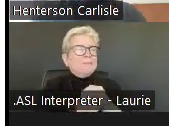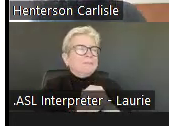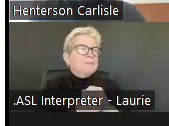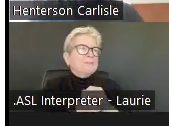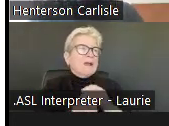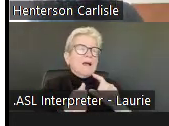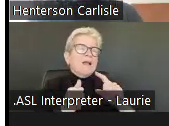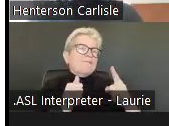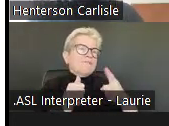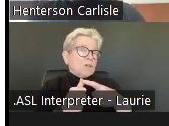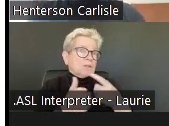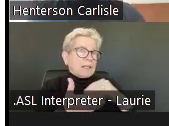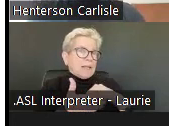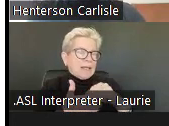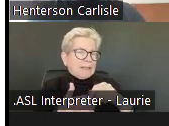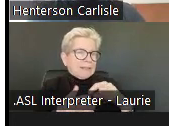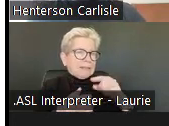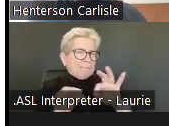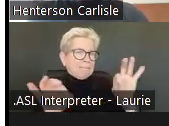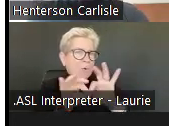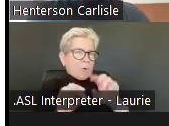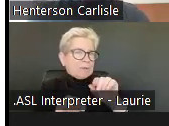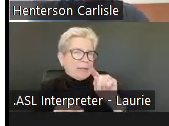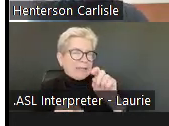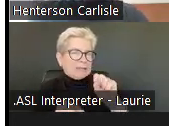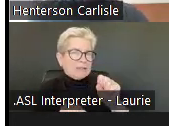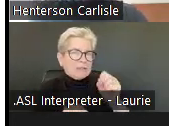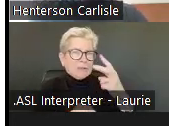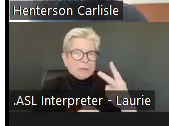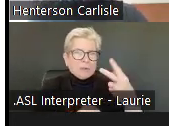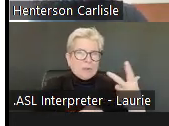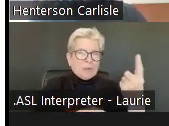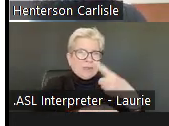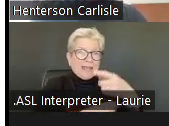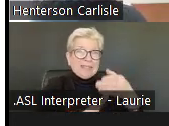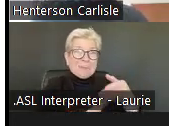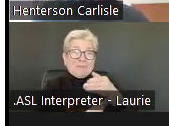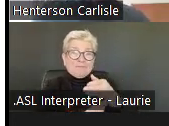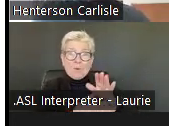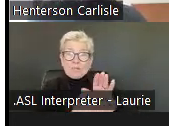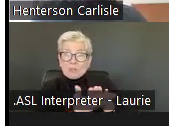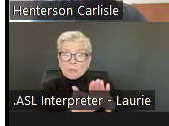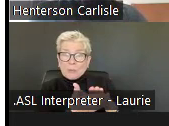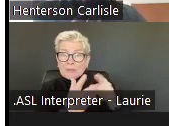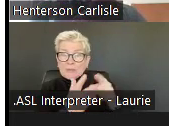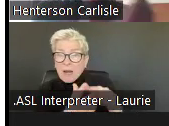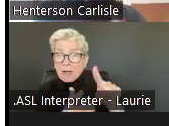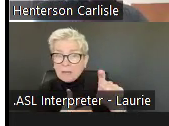the dates is that two or three days before school. Is that closer to school or is it